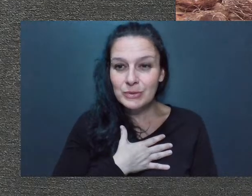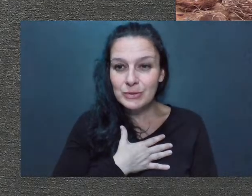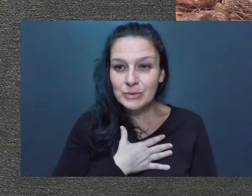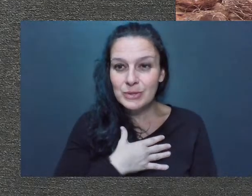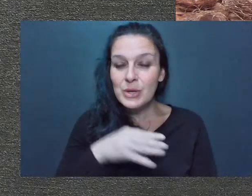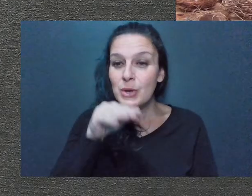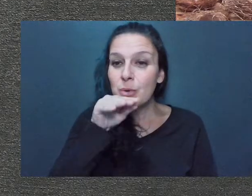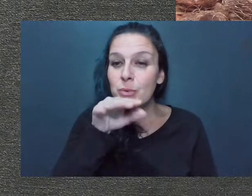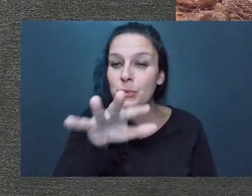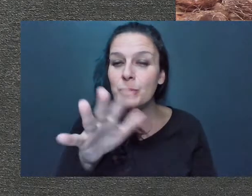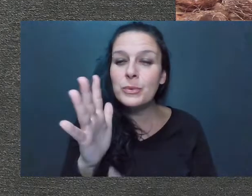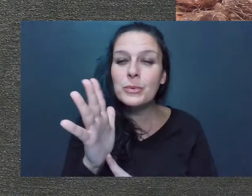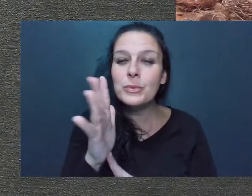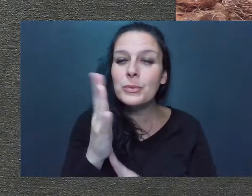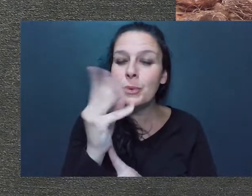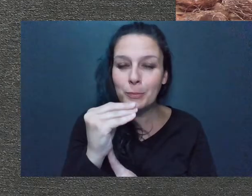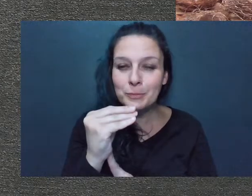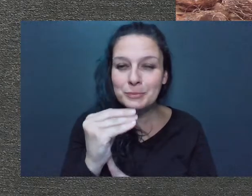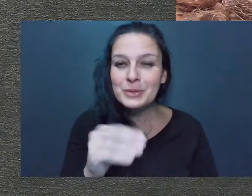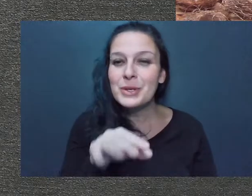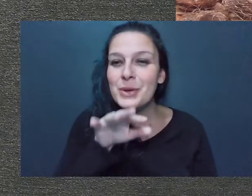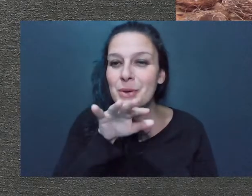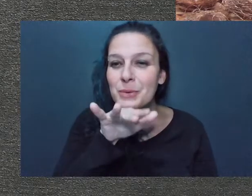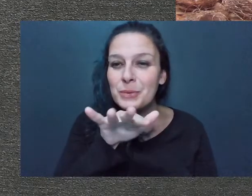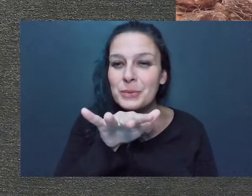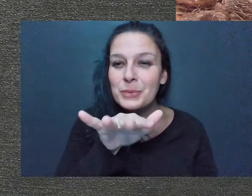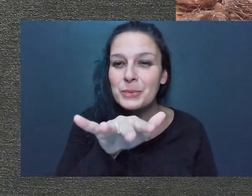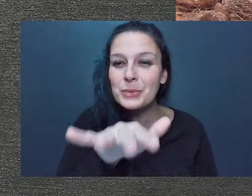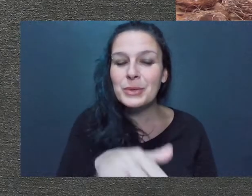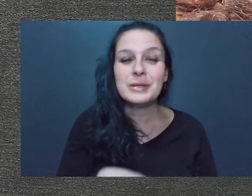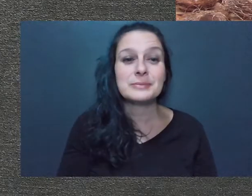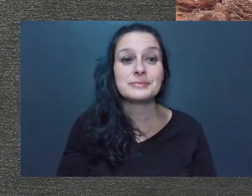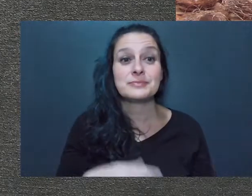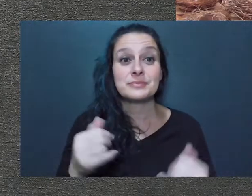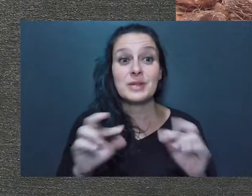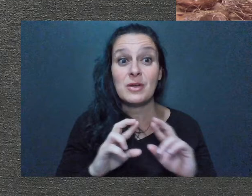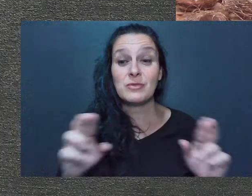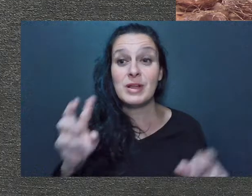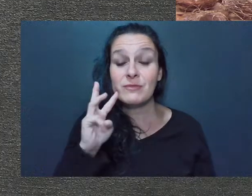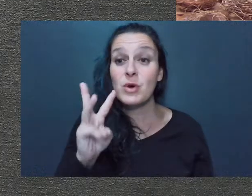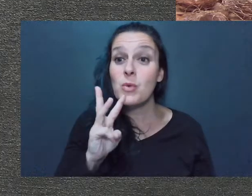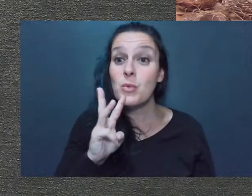Blow out the candles. [exhales] And I'm ready to do waterfall.